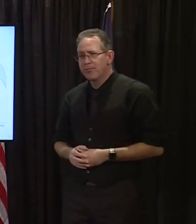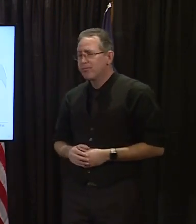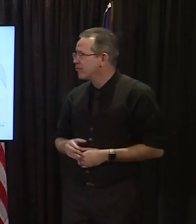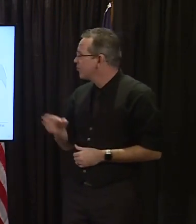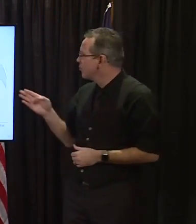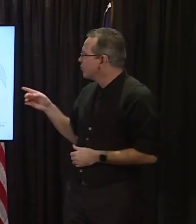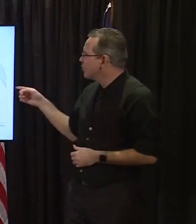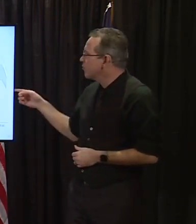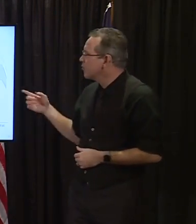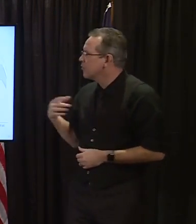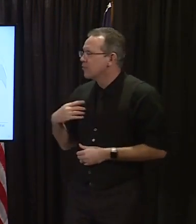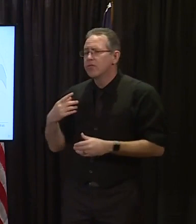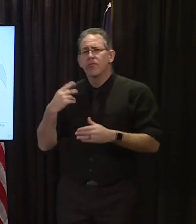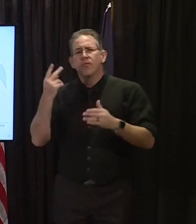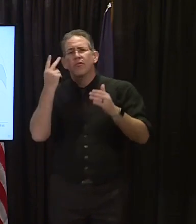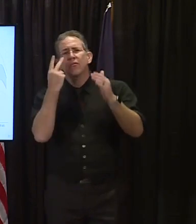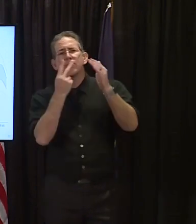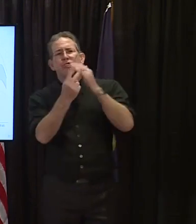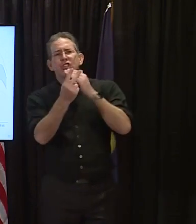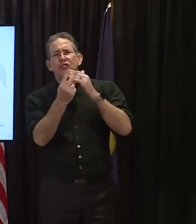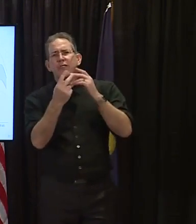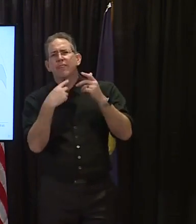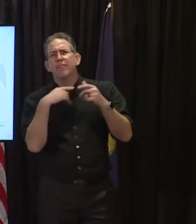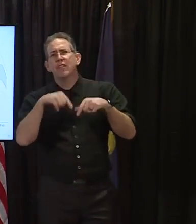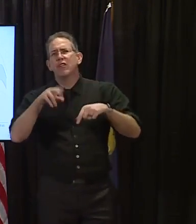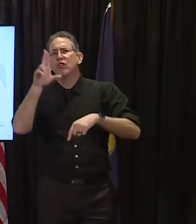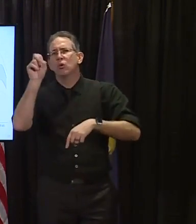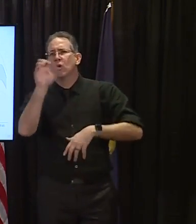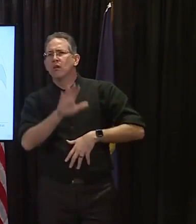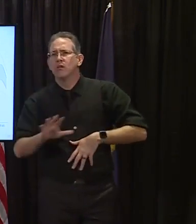for the country. Uh we mentioned, I mentioned earlier how sort of prevalent